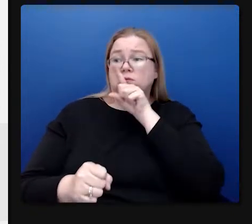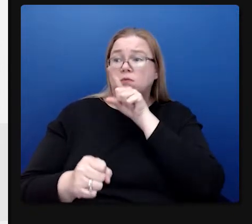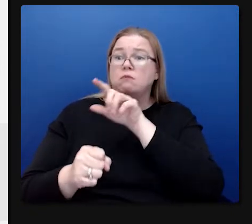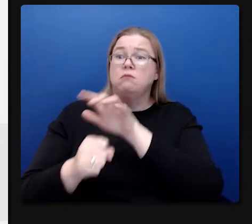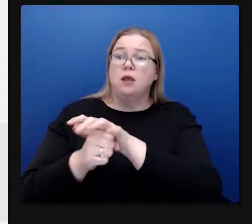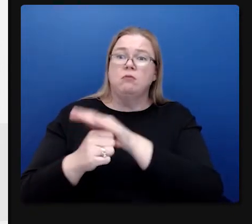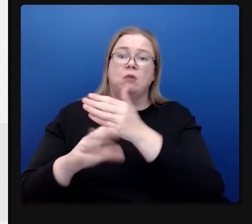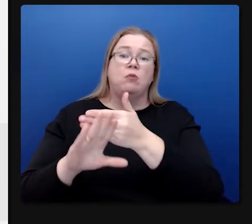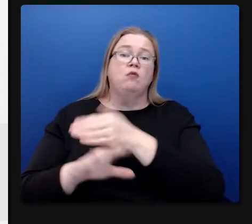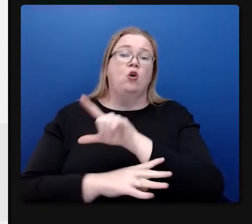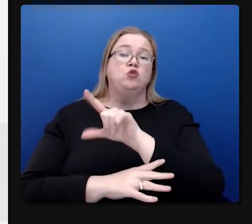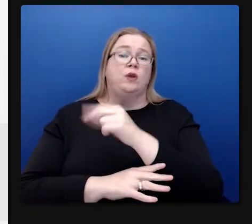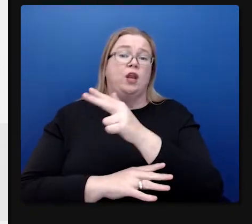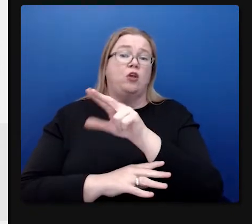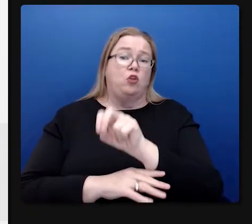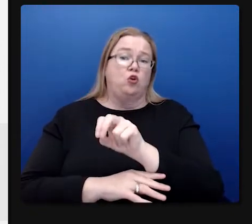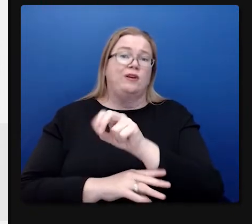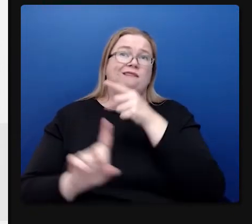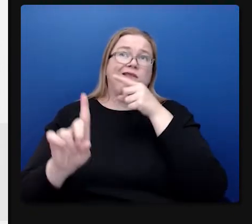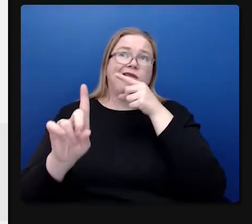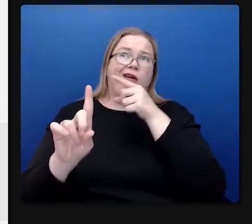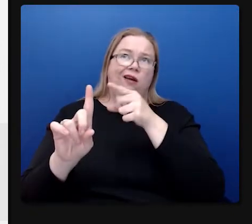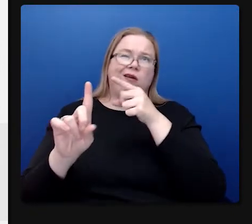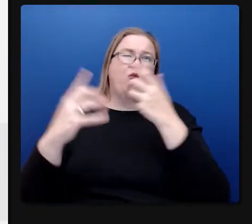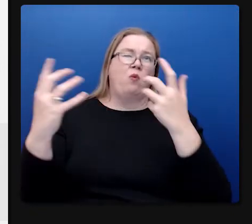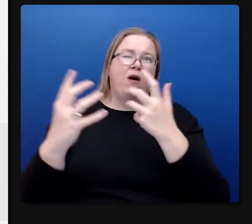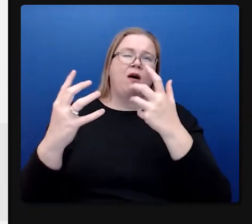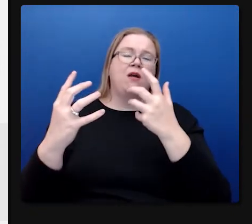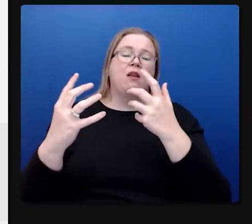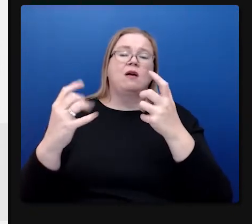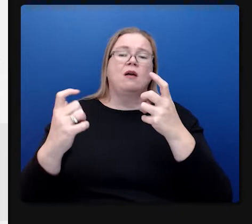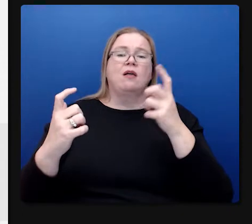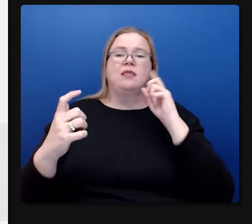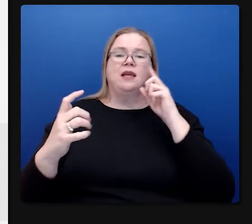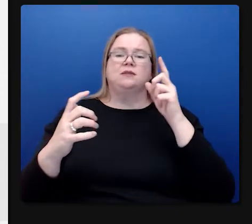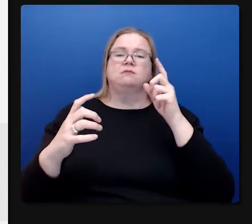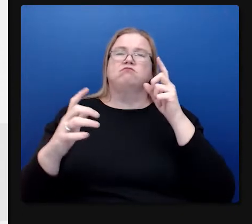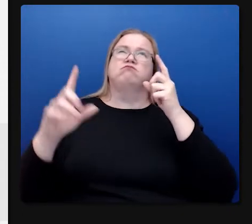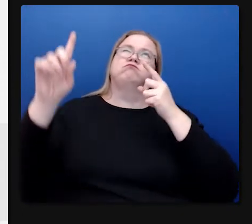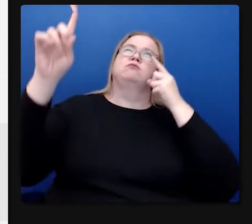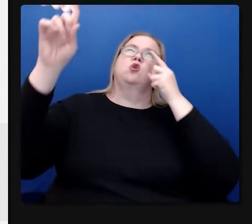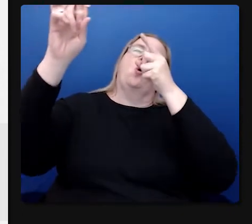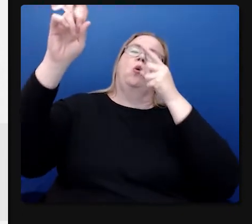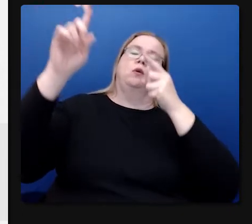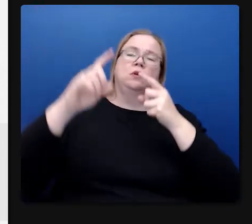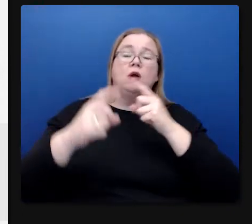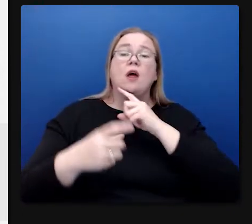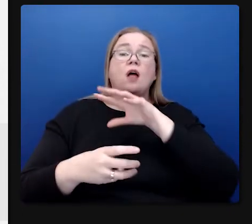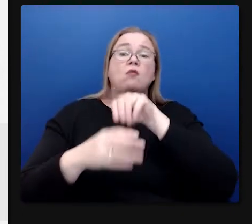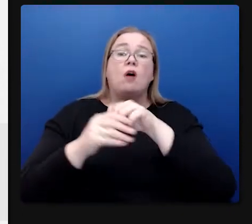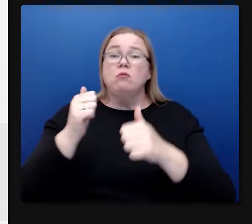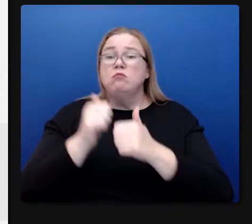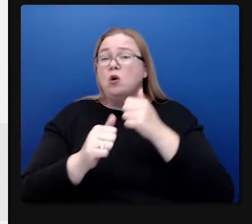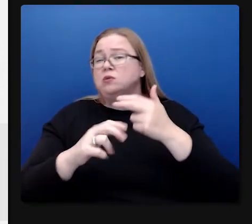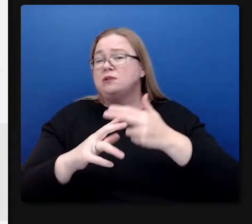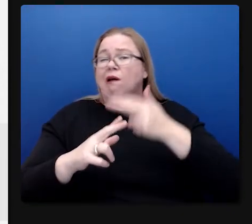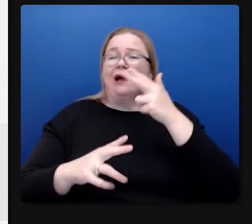to, by 2030, aim for these moonshot goals. And those are engaging the highest technology